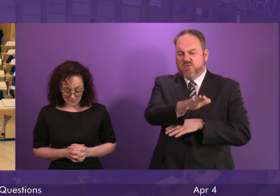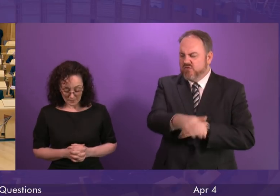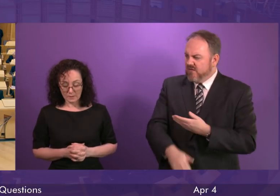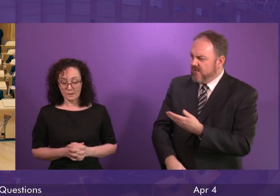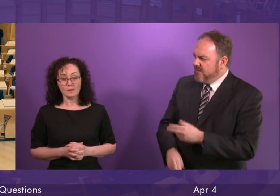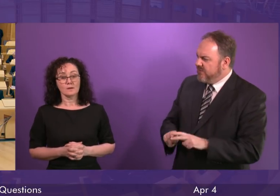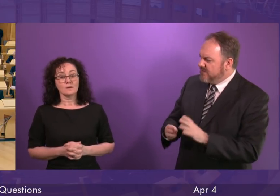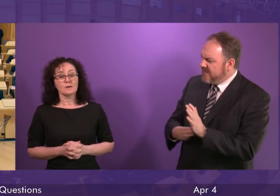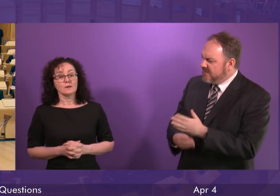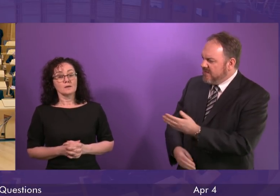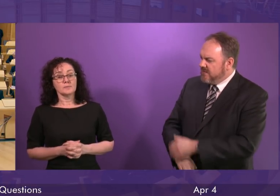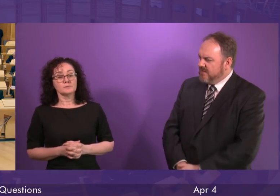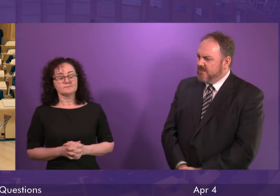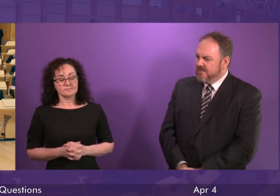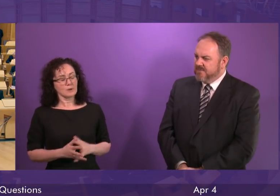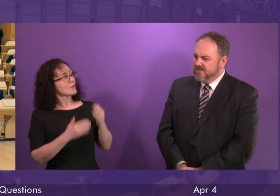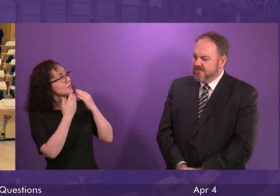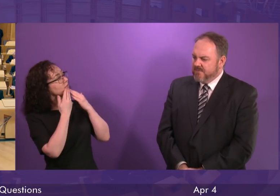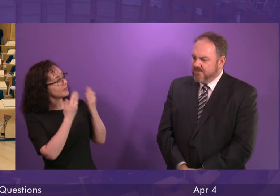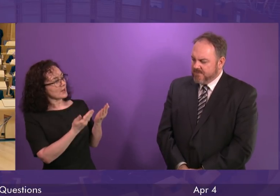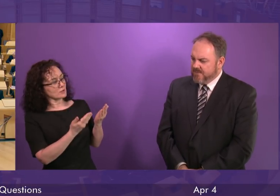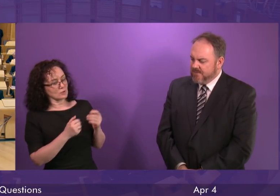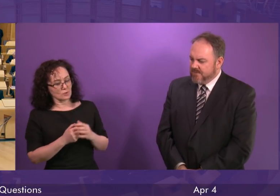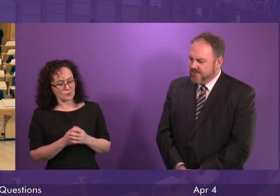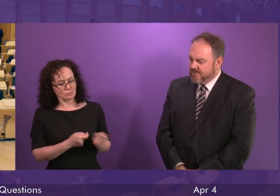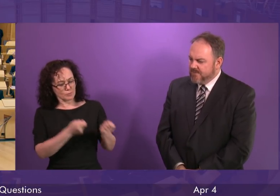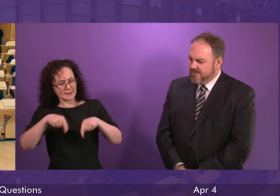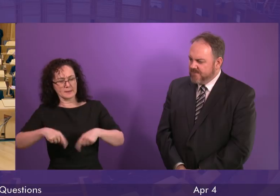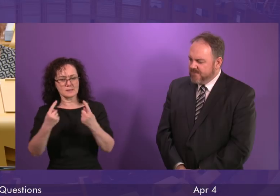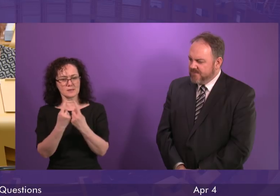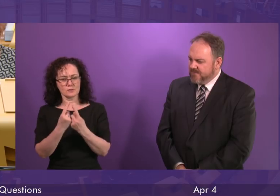The First Minister (Nicola Sturgeon): I thank Alex Rowley for raising the issue.